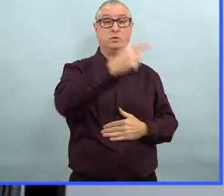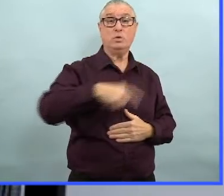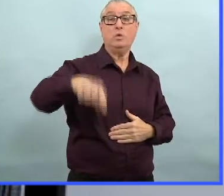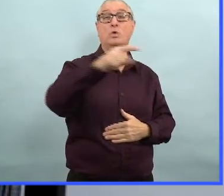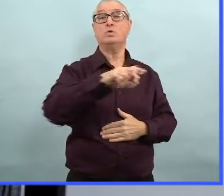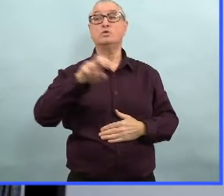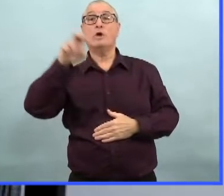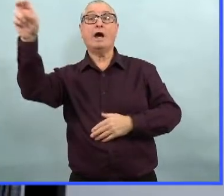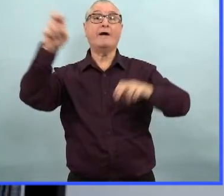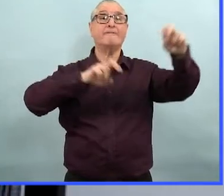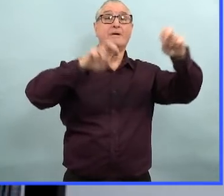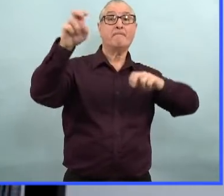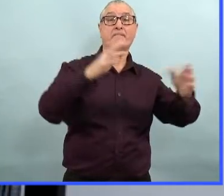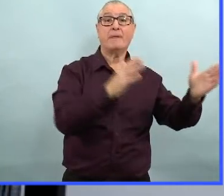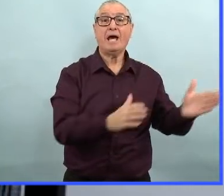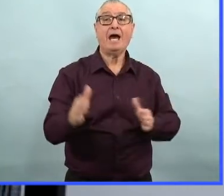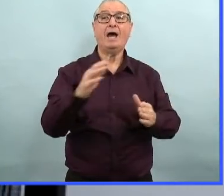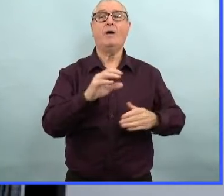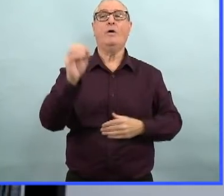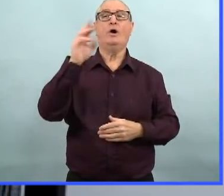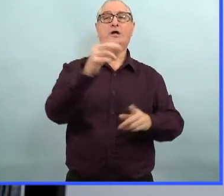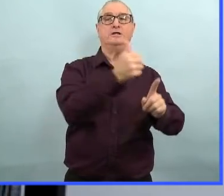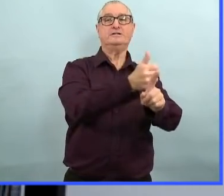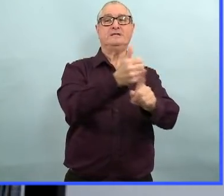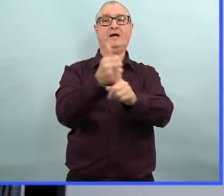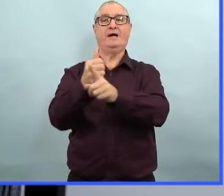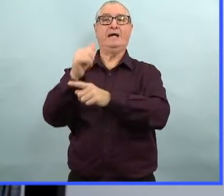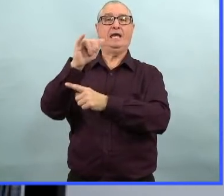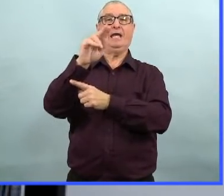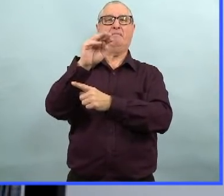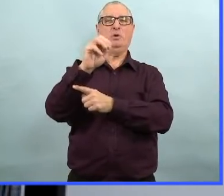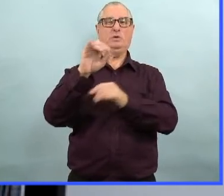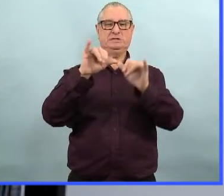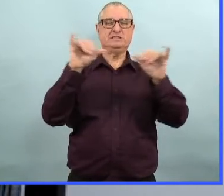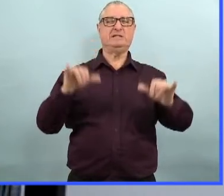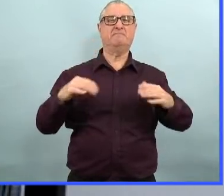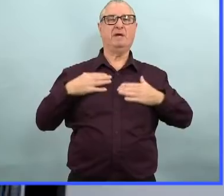combination of vaccines still require a prescription to received their third dose